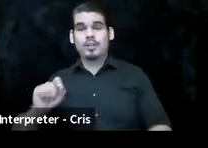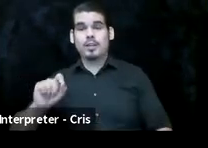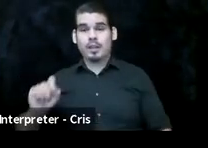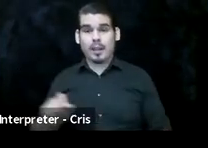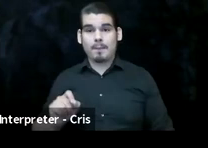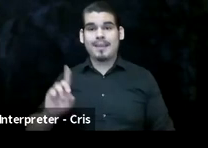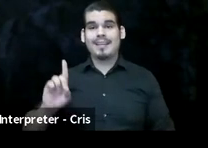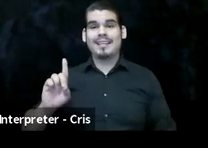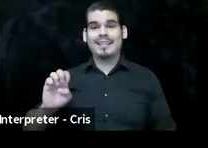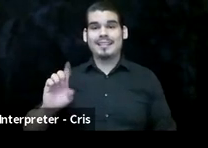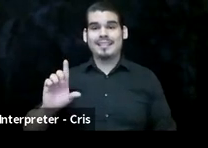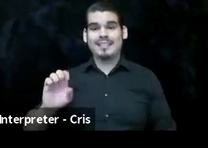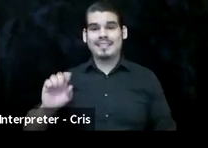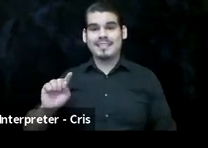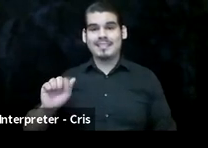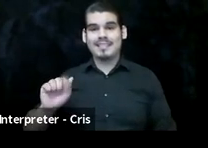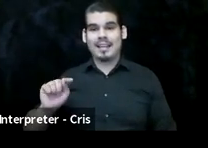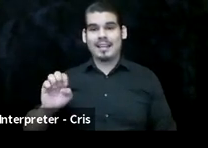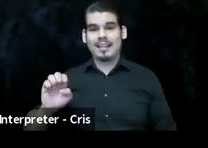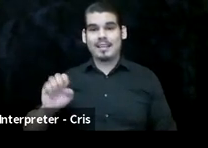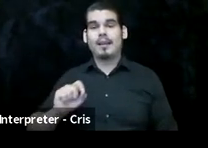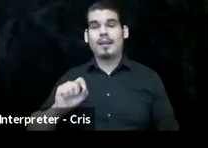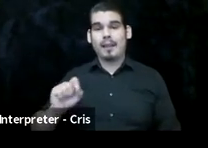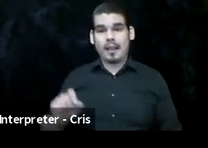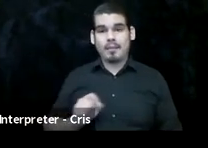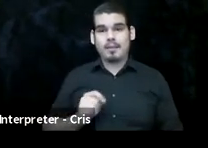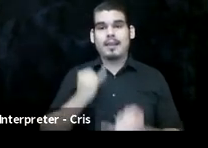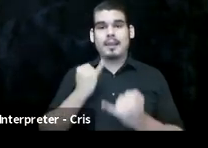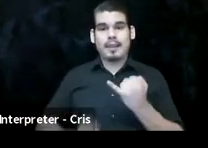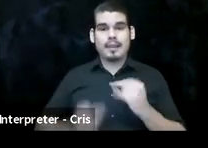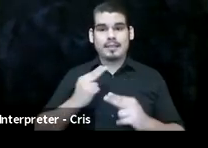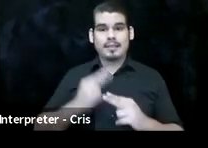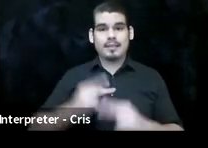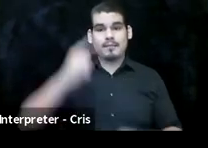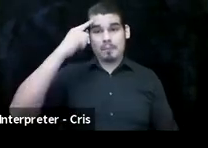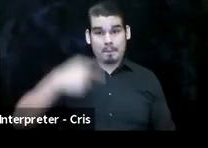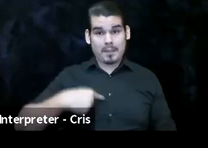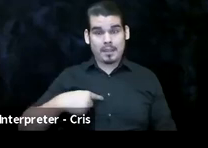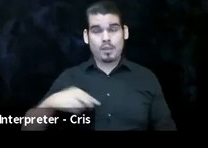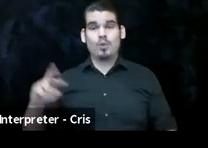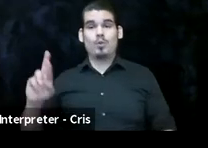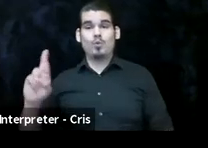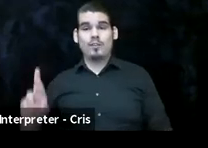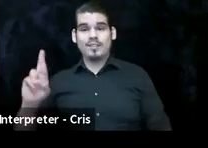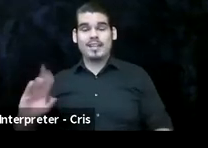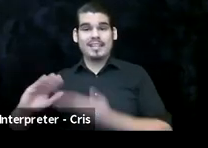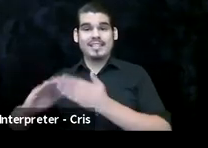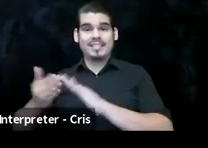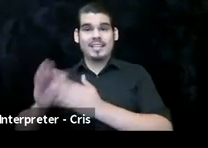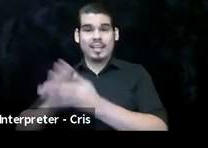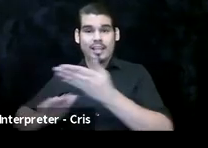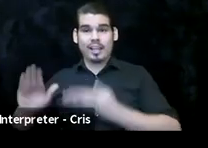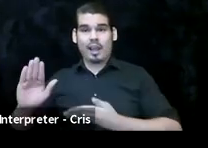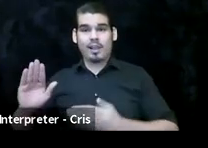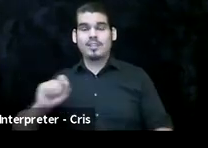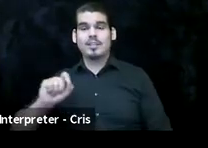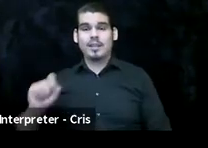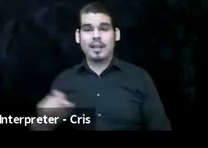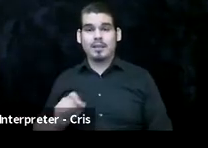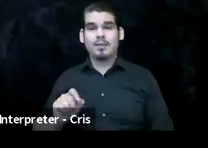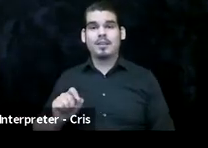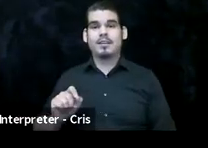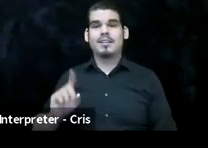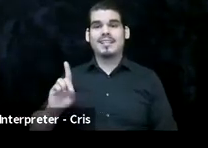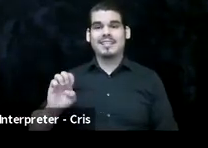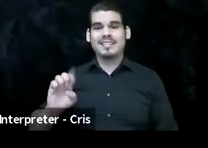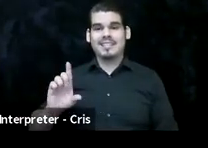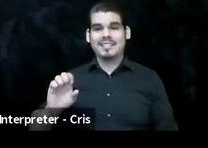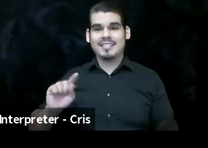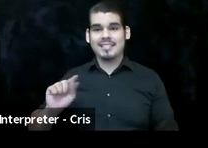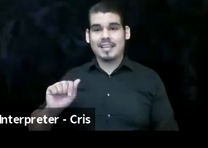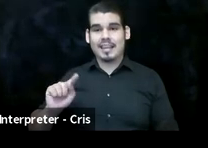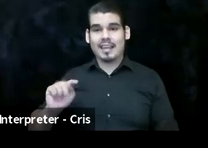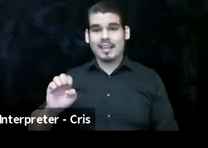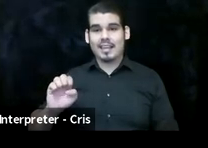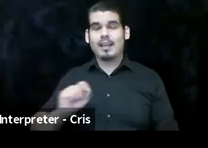Gerardo Chavez, RAD IX: So if I were to delegate for my college, it will be riverside city college comma delegates Alma travis since my last topic and I will add that into your.